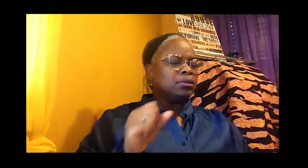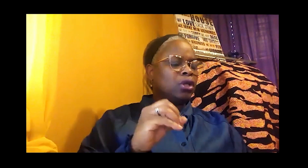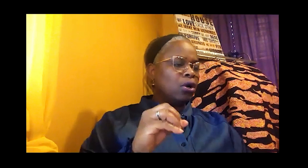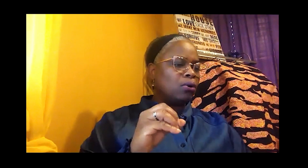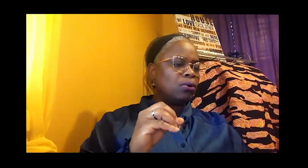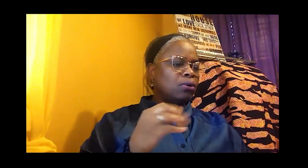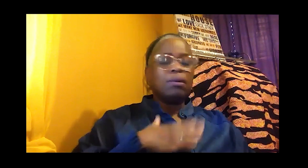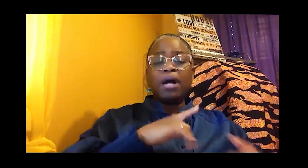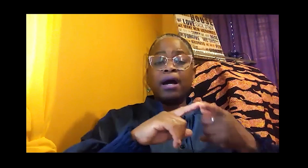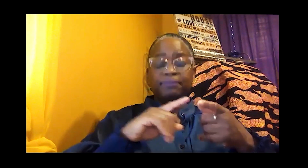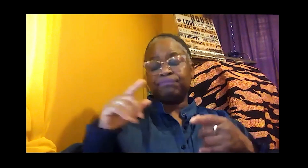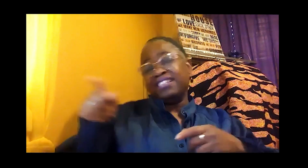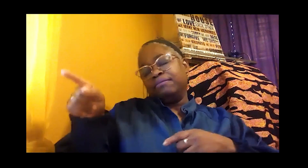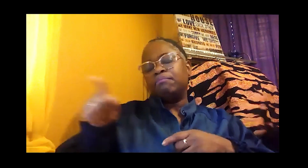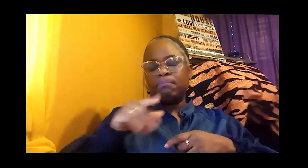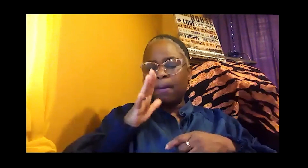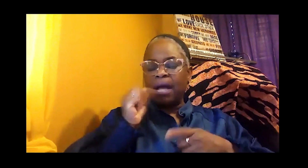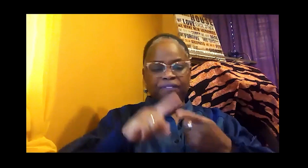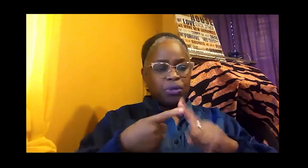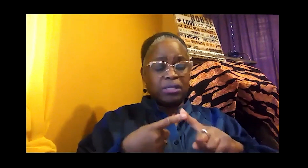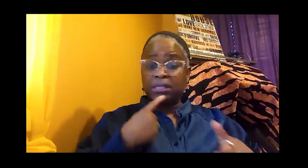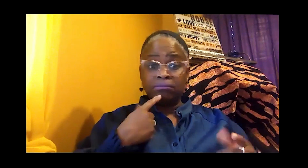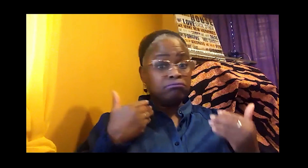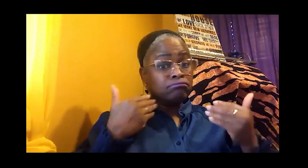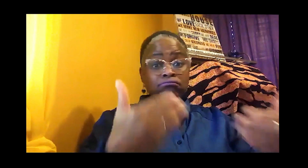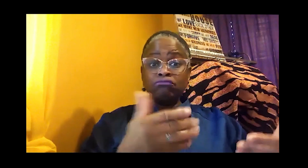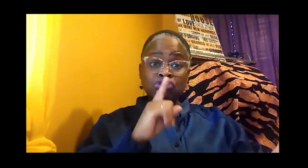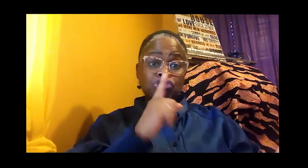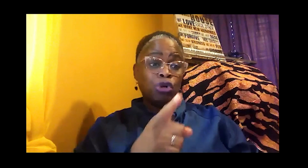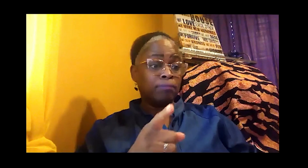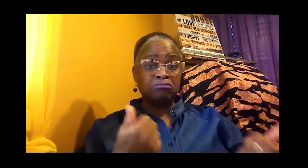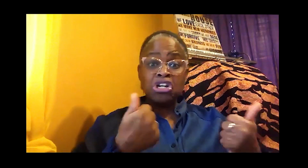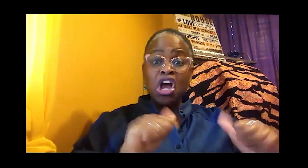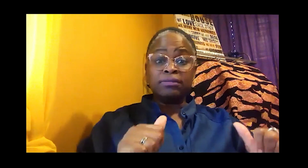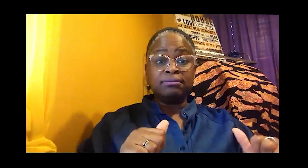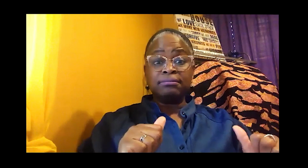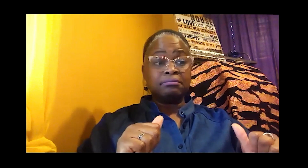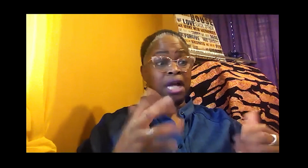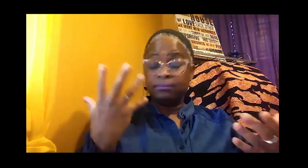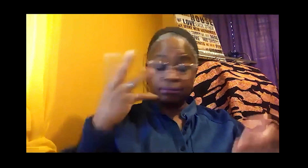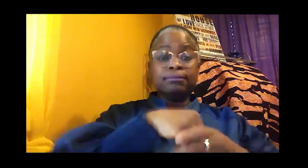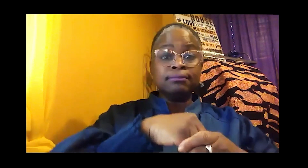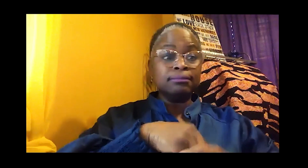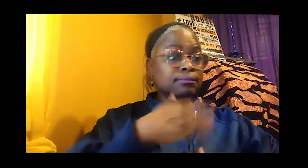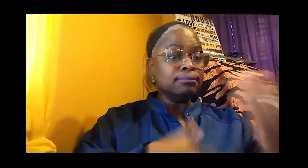I was about 10 at the time. The director stated 'sure go ahead and audition'. I did, and I was